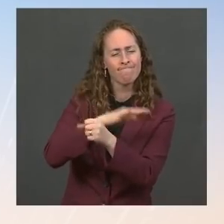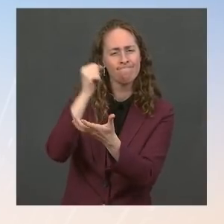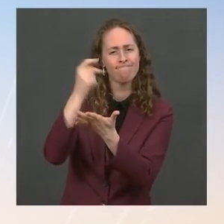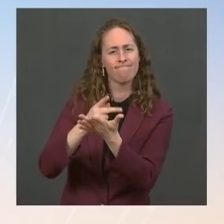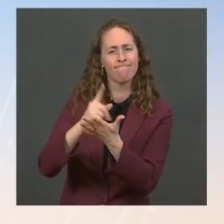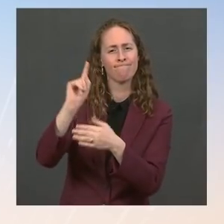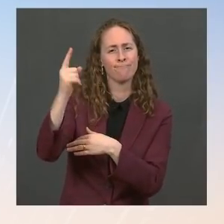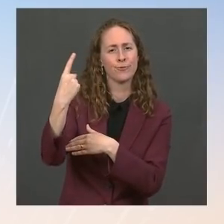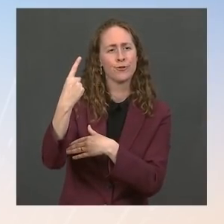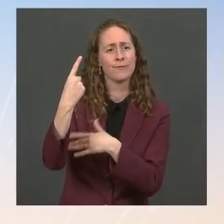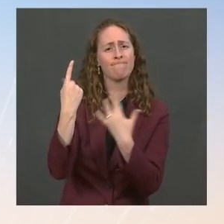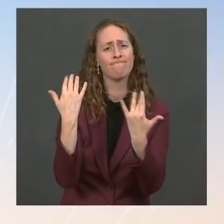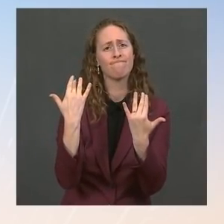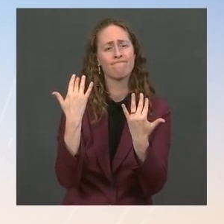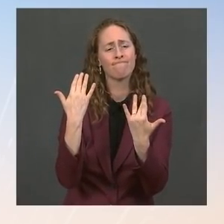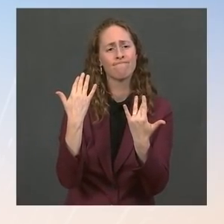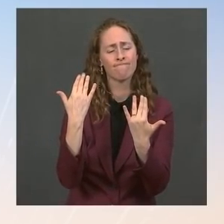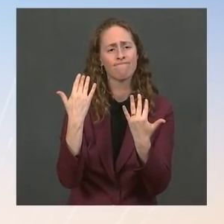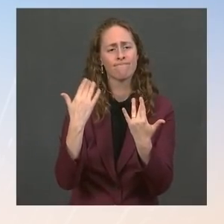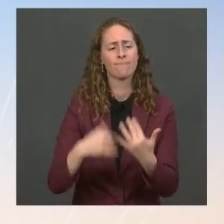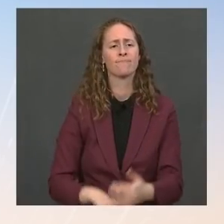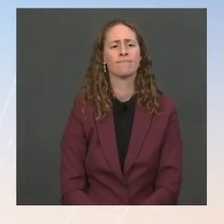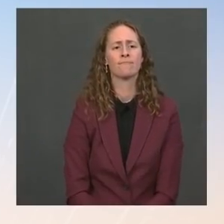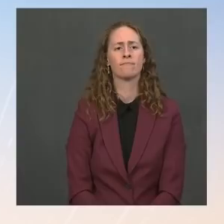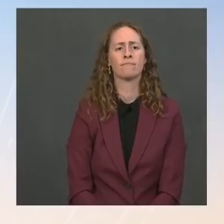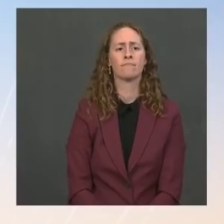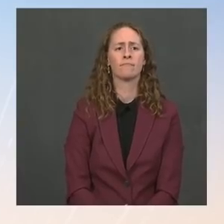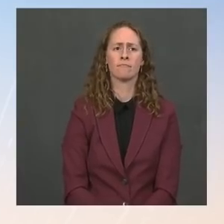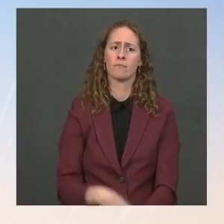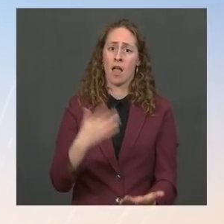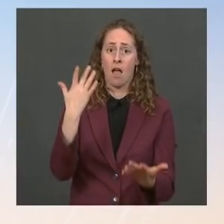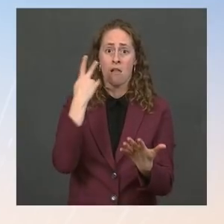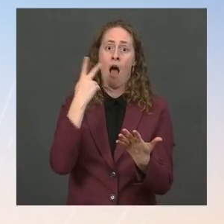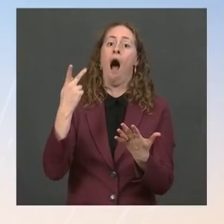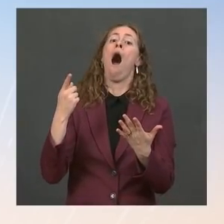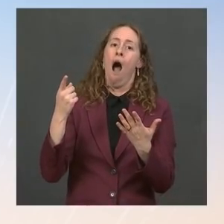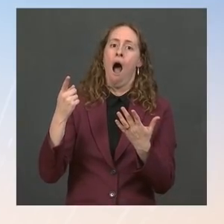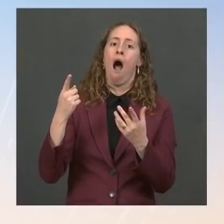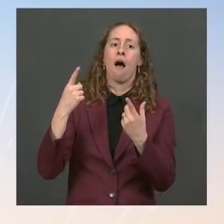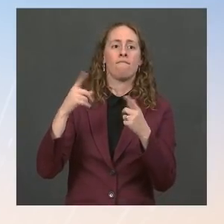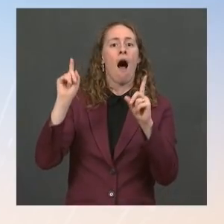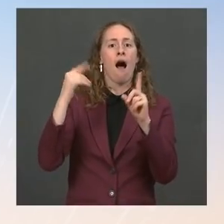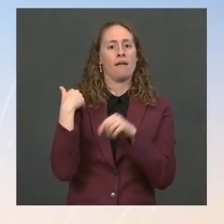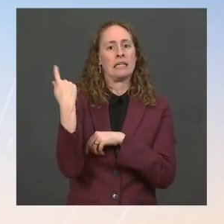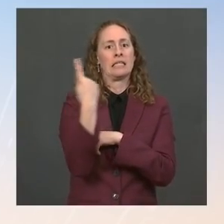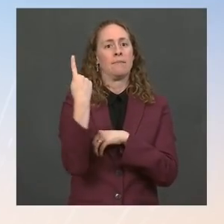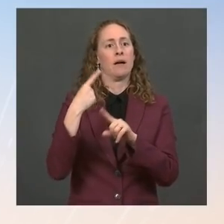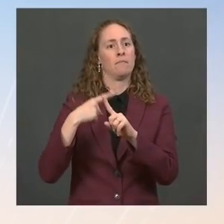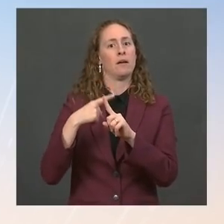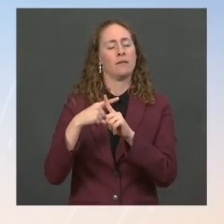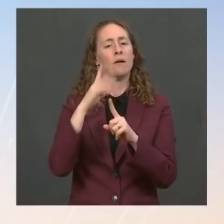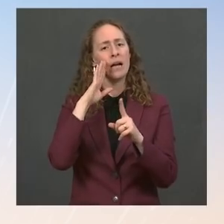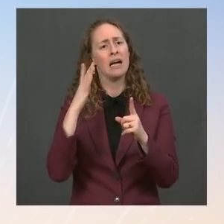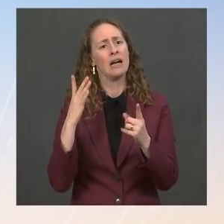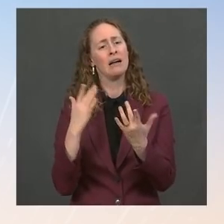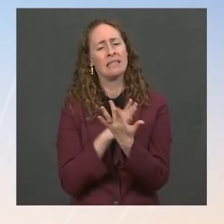But, certainly, we were encouraged to see that. But it needs to move its way through the official government process. The Press: And on the international travel today,